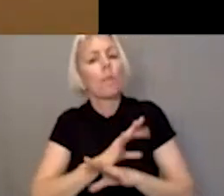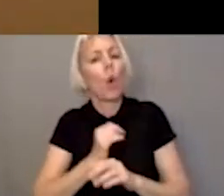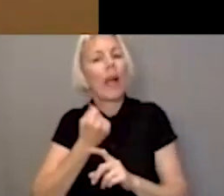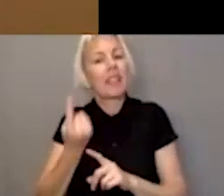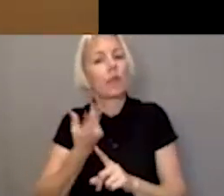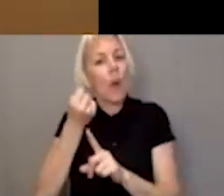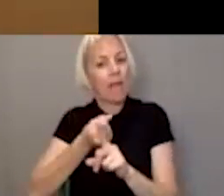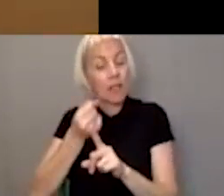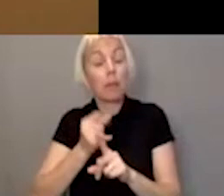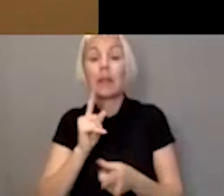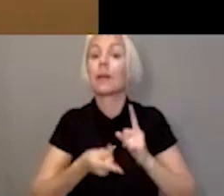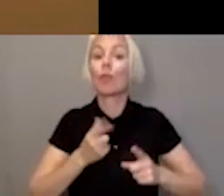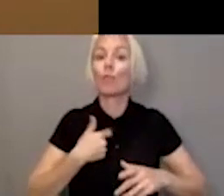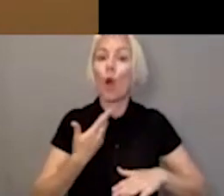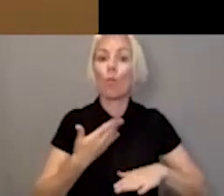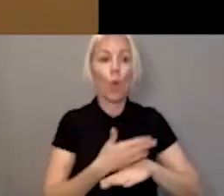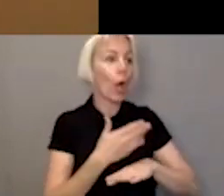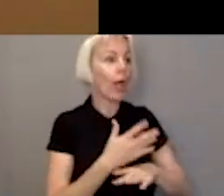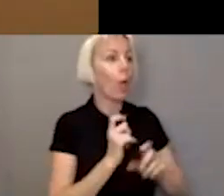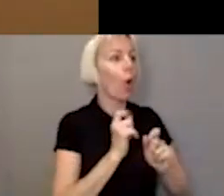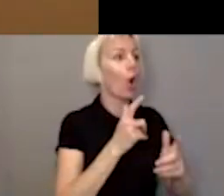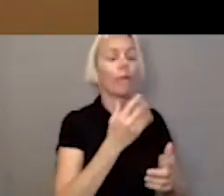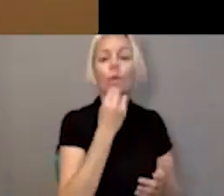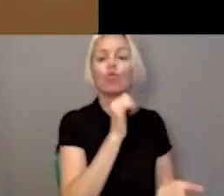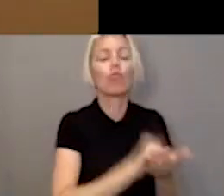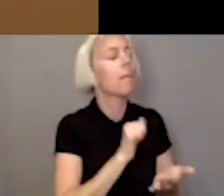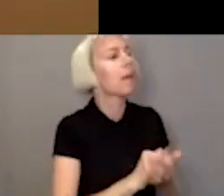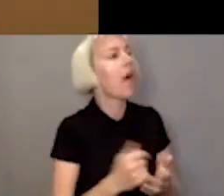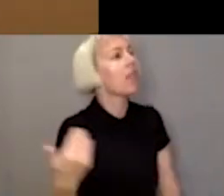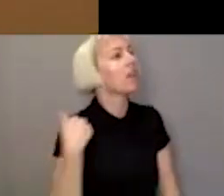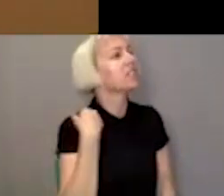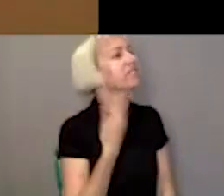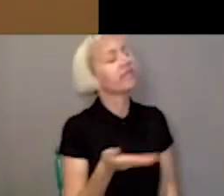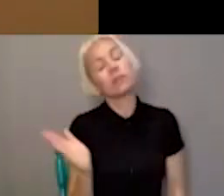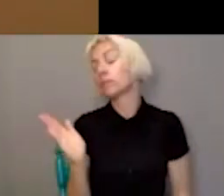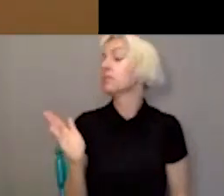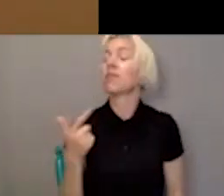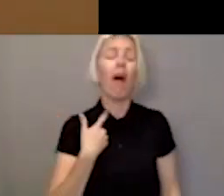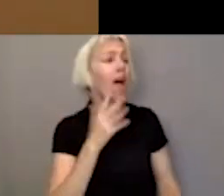grocery shop and say, I am really struggling to get my daughter who is deaf an equal access